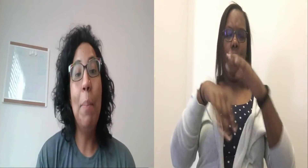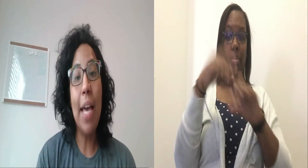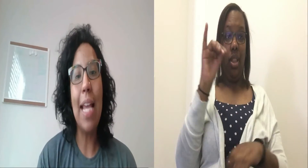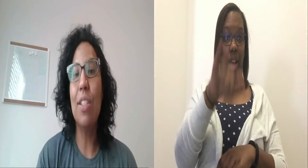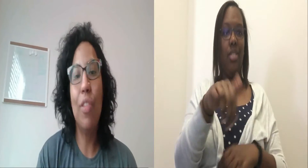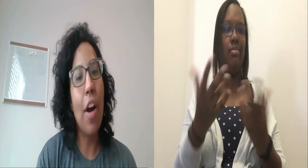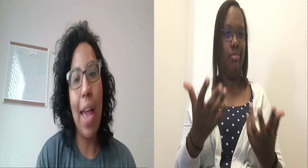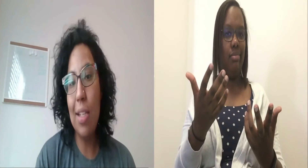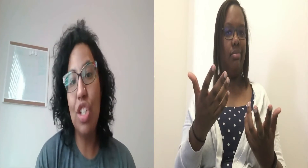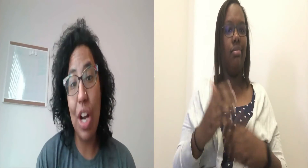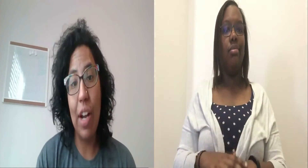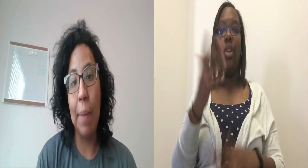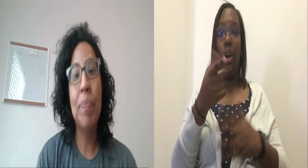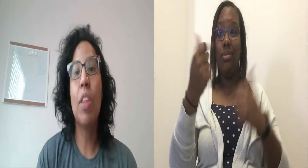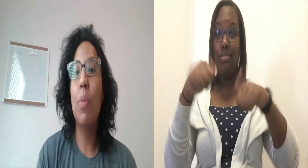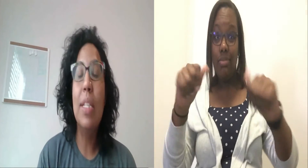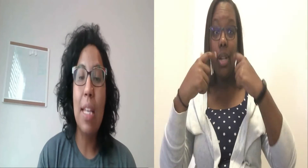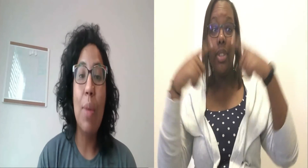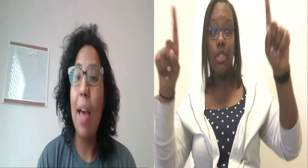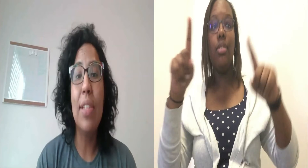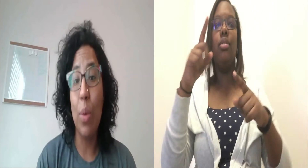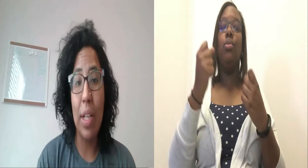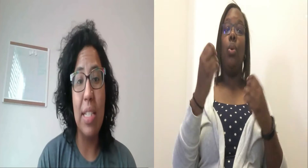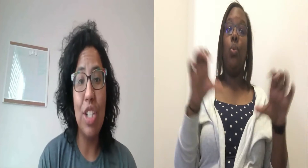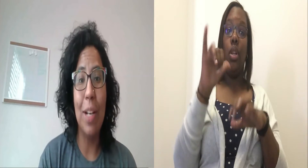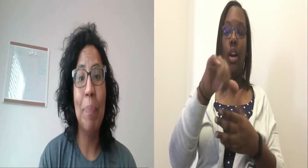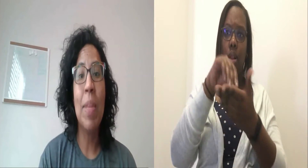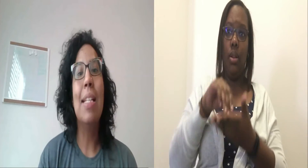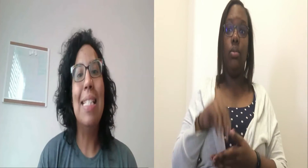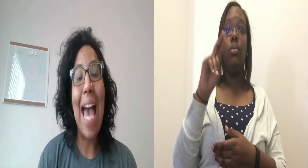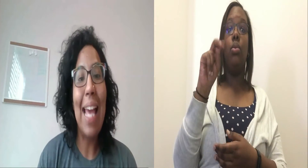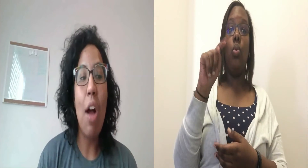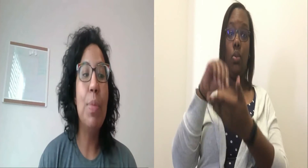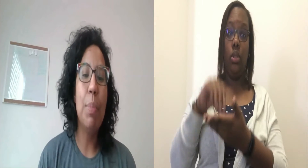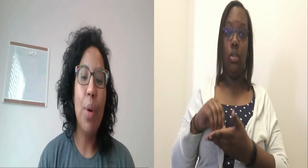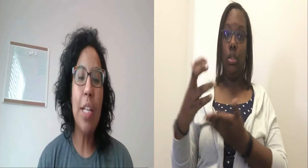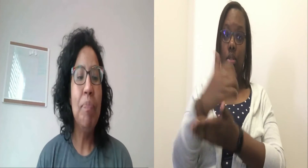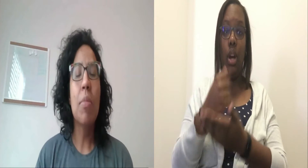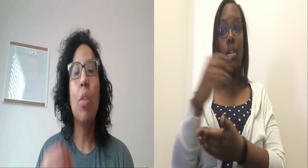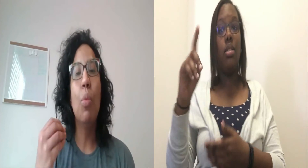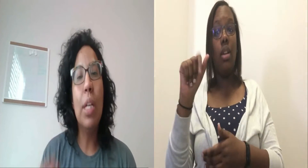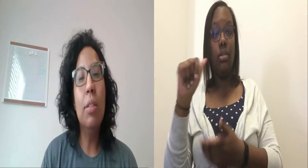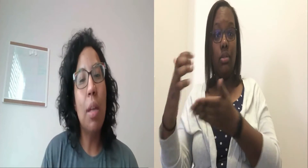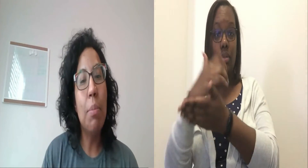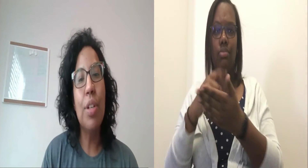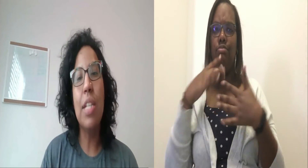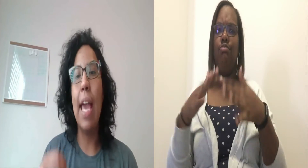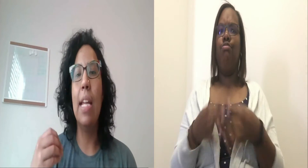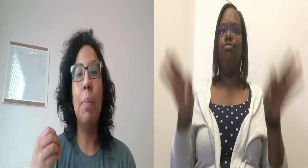but as far as sharing the wins that you have as an organization data helps put real numbers and